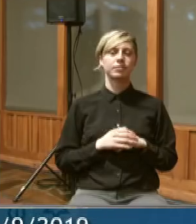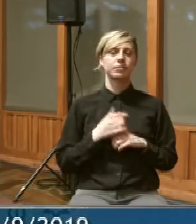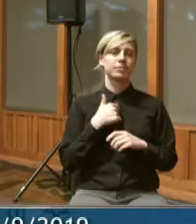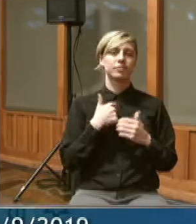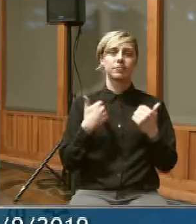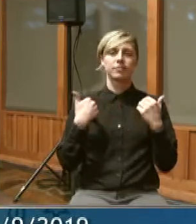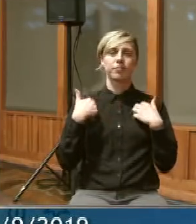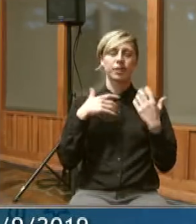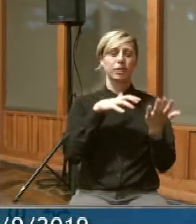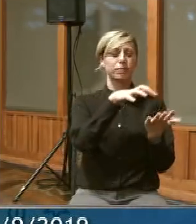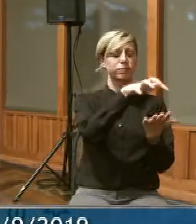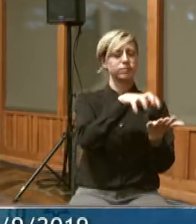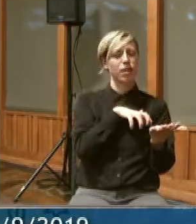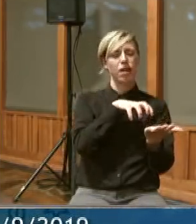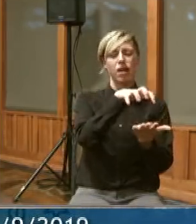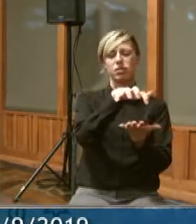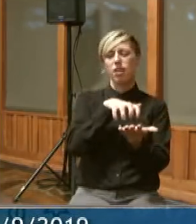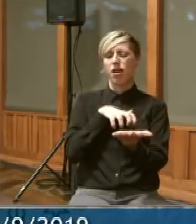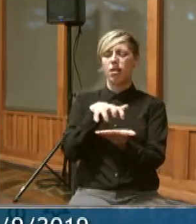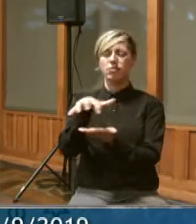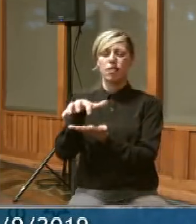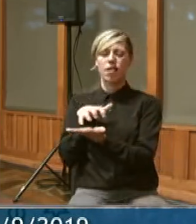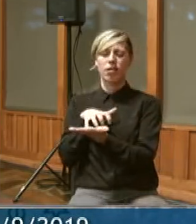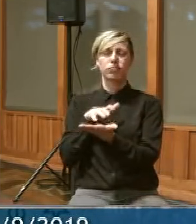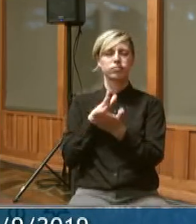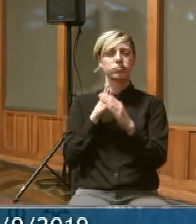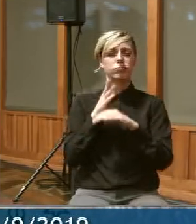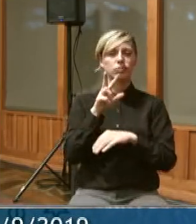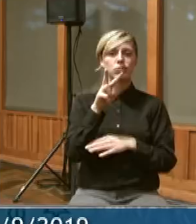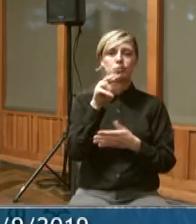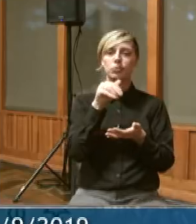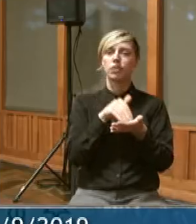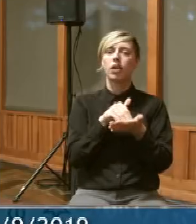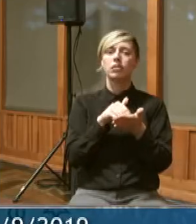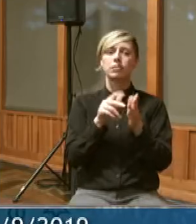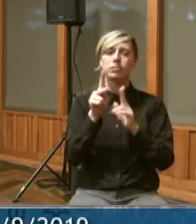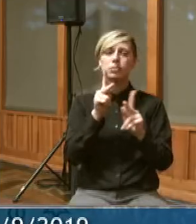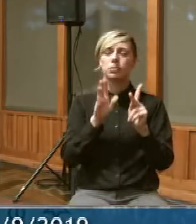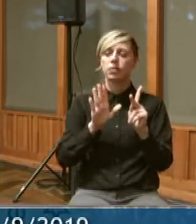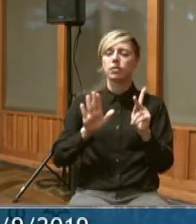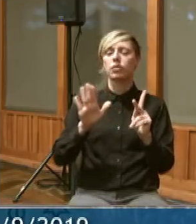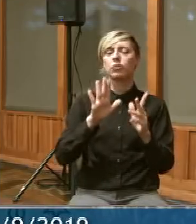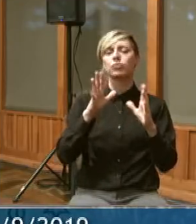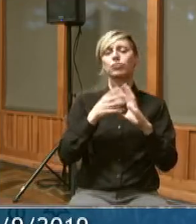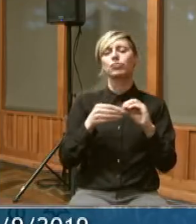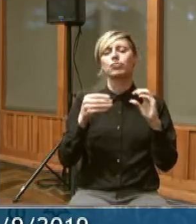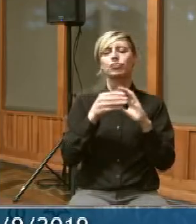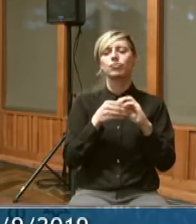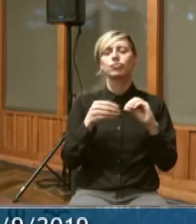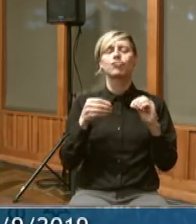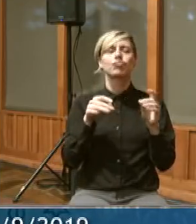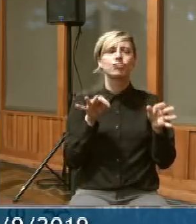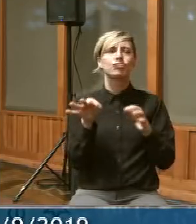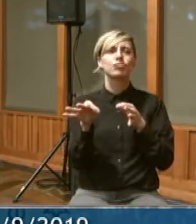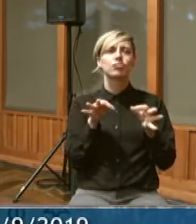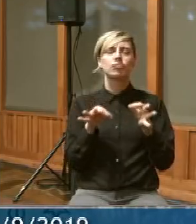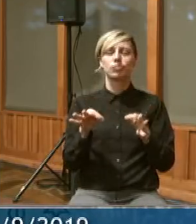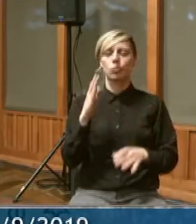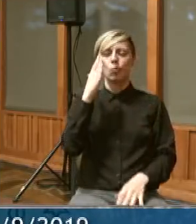GLO DEAR MAYOR AND CITY COUNCILORS. HERE ARE OVER 2,000 STORIES FROM PORTLANDERS OF ALL WALKS OF LIFE